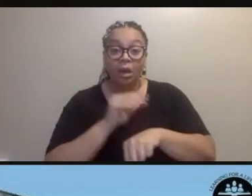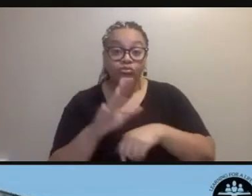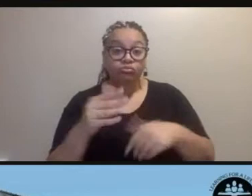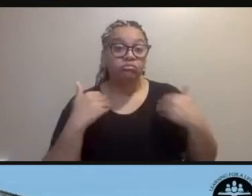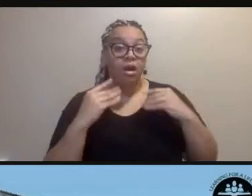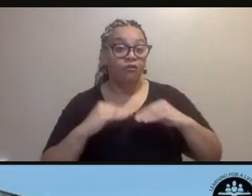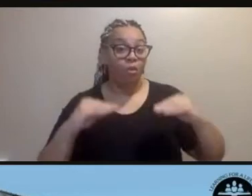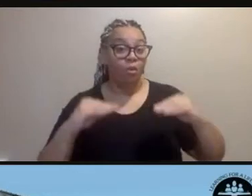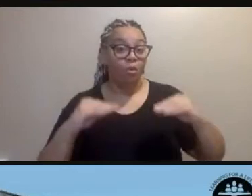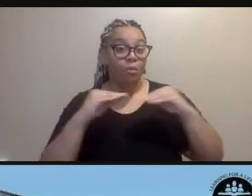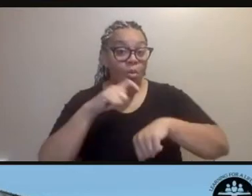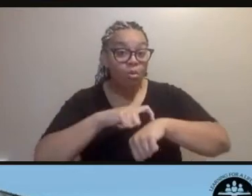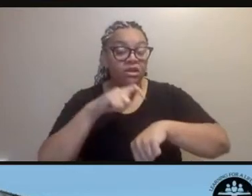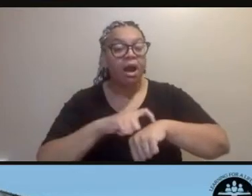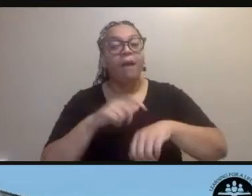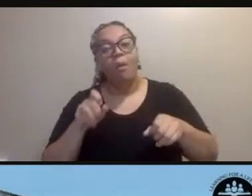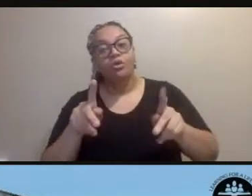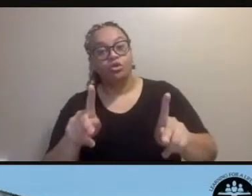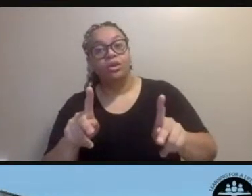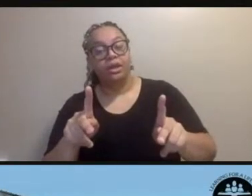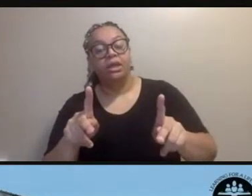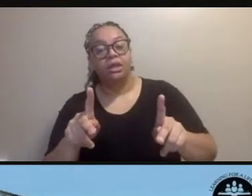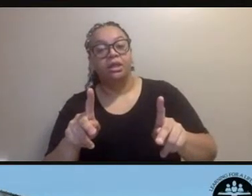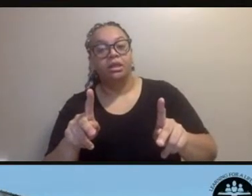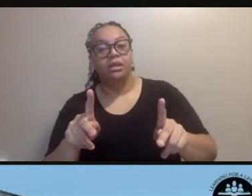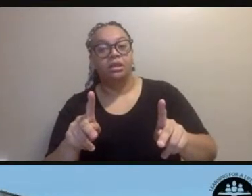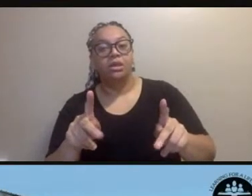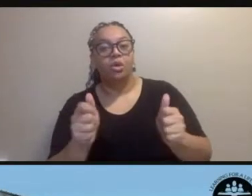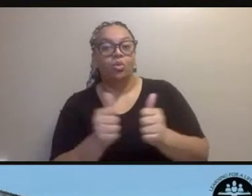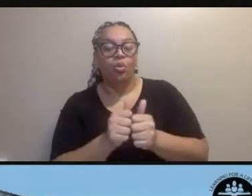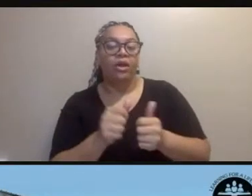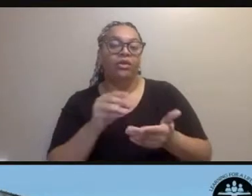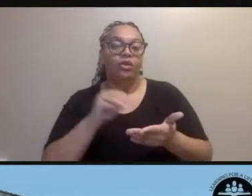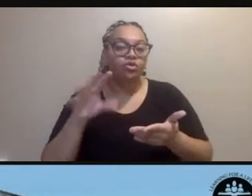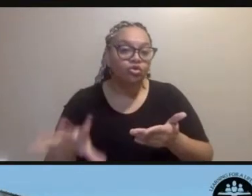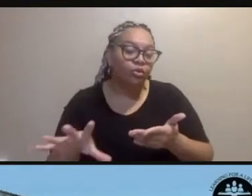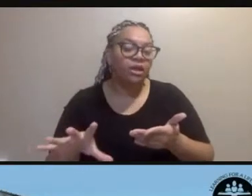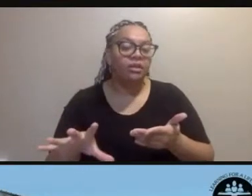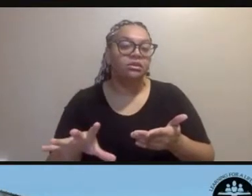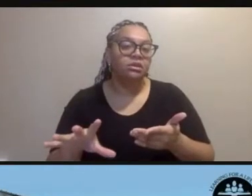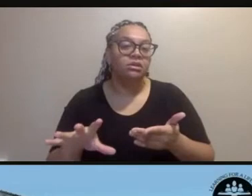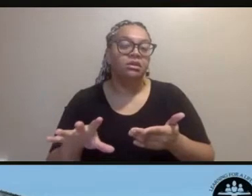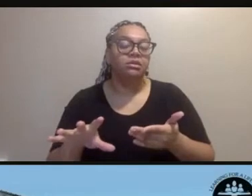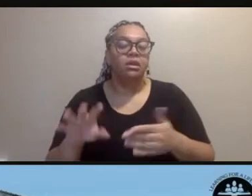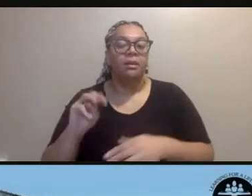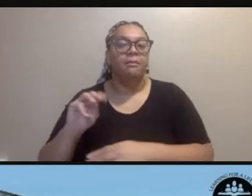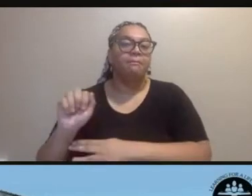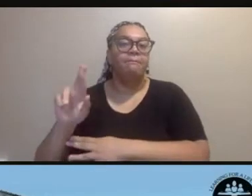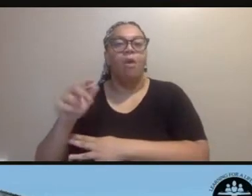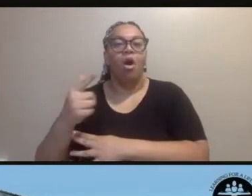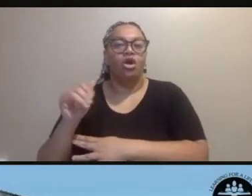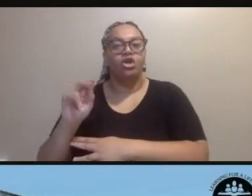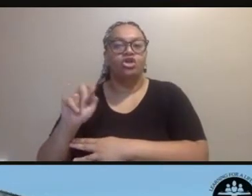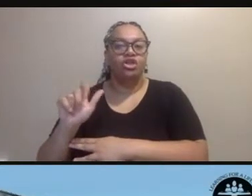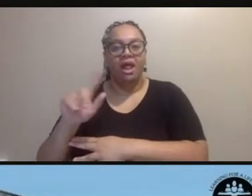THEY WOULD BE ABLE TO